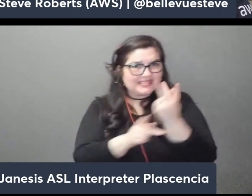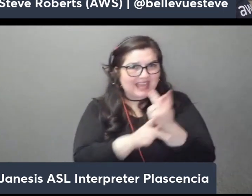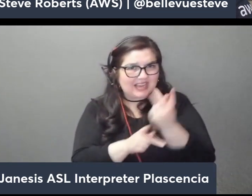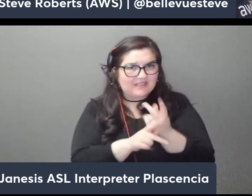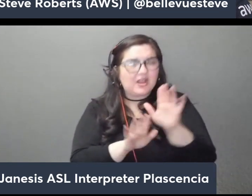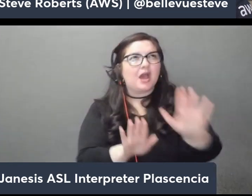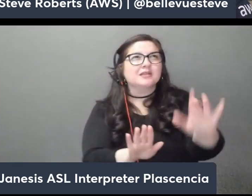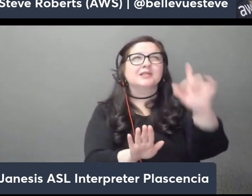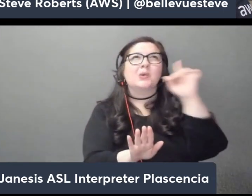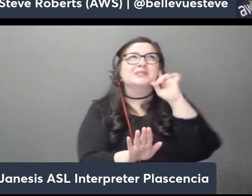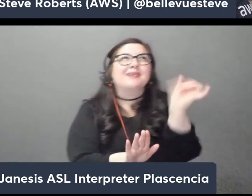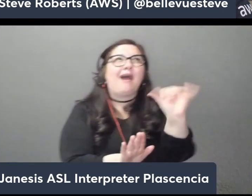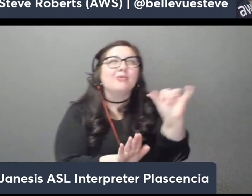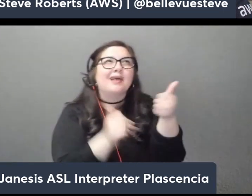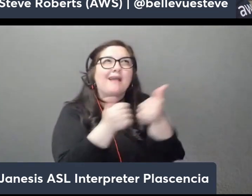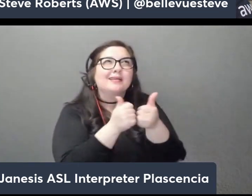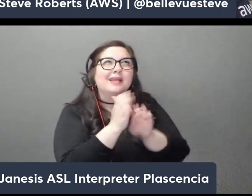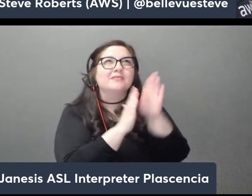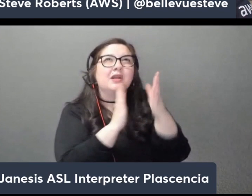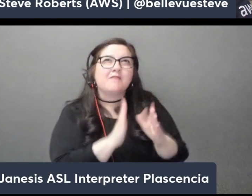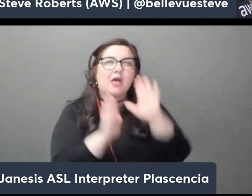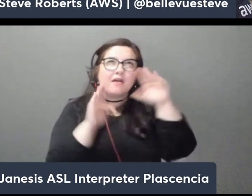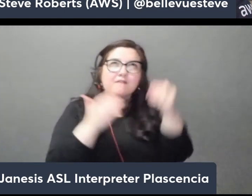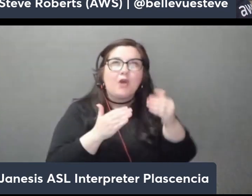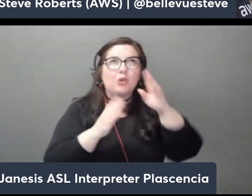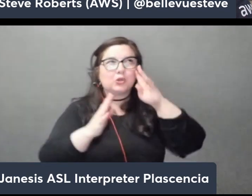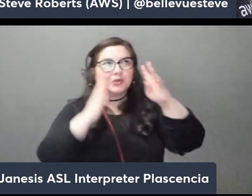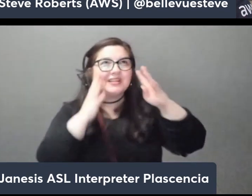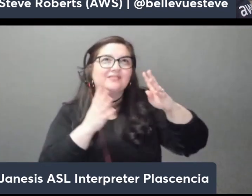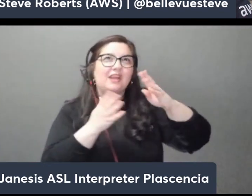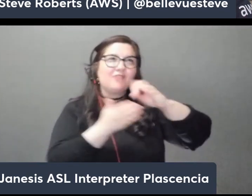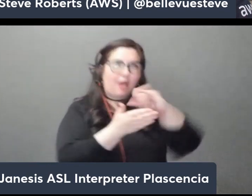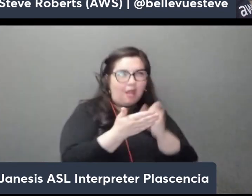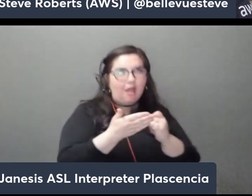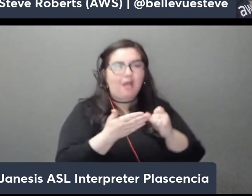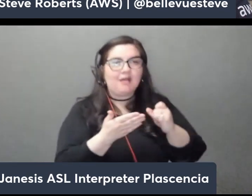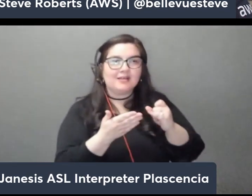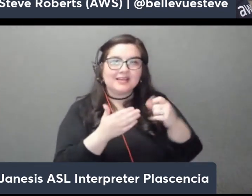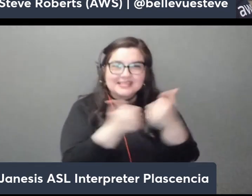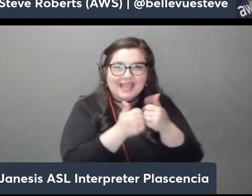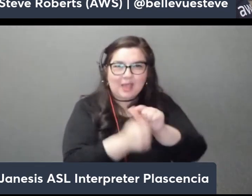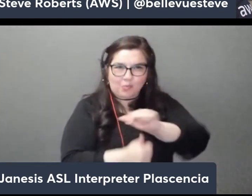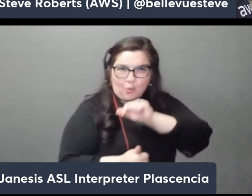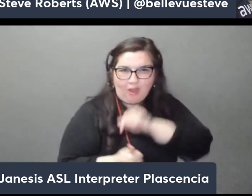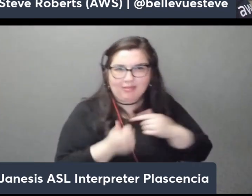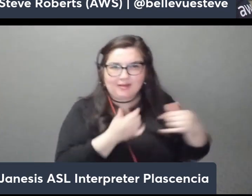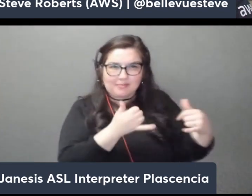wanna focus on the creativity, the art, the quality of the gameplay, but then they get